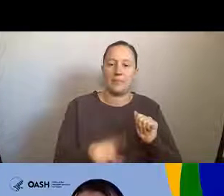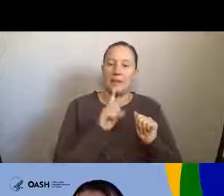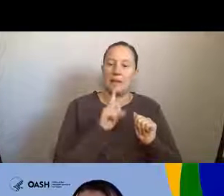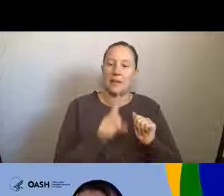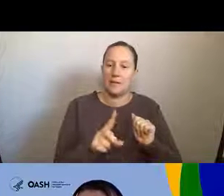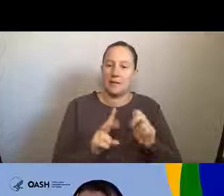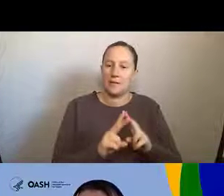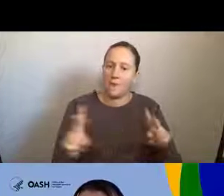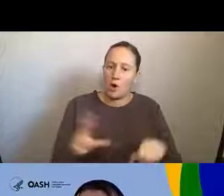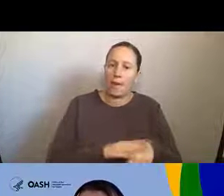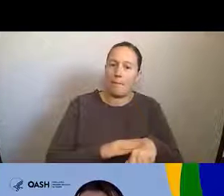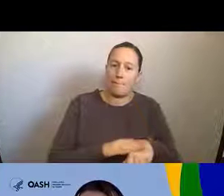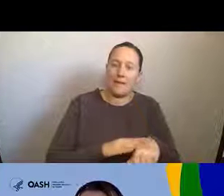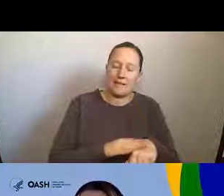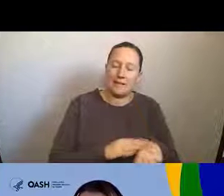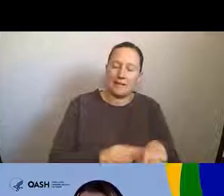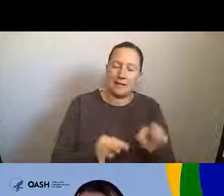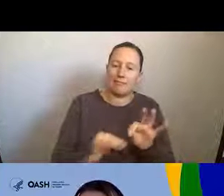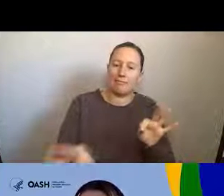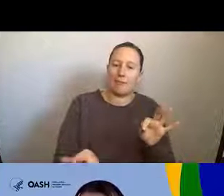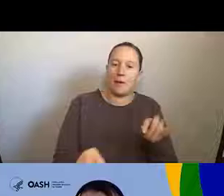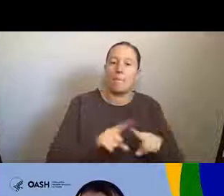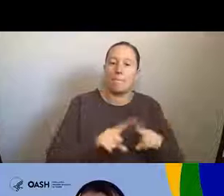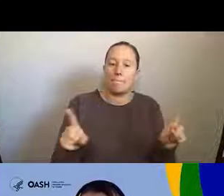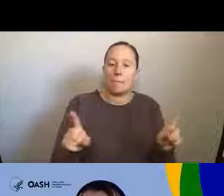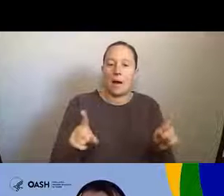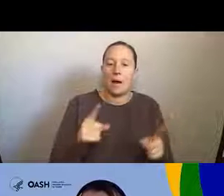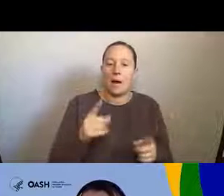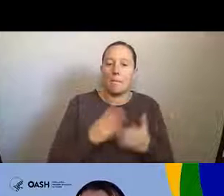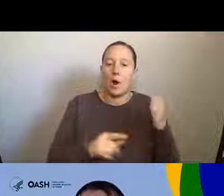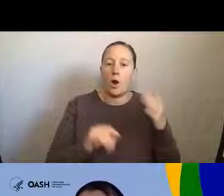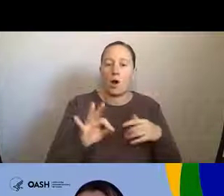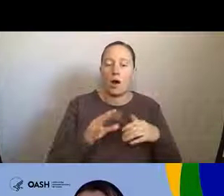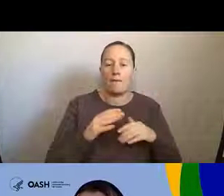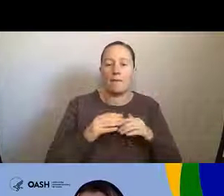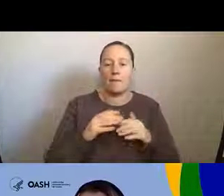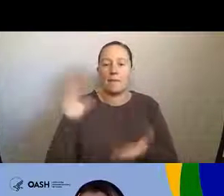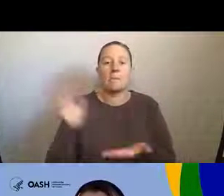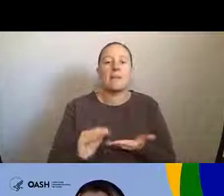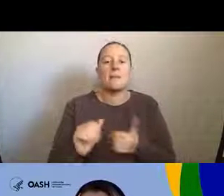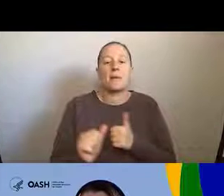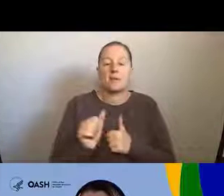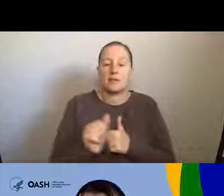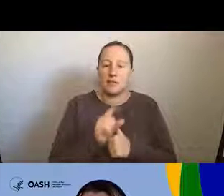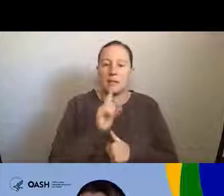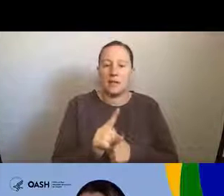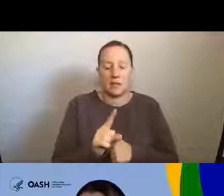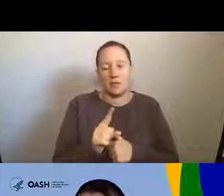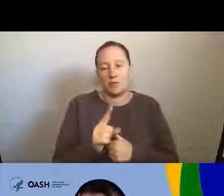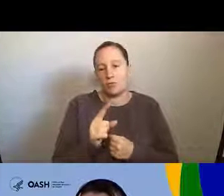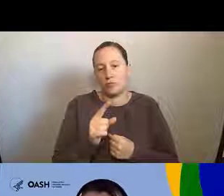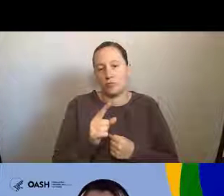but part of minimizing risk is sound research design, and that of course starts with a clear research hypothesis.